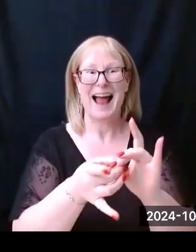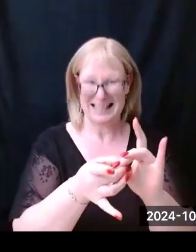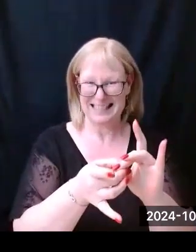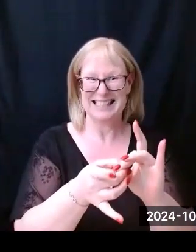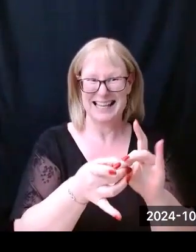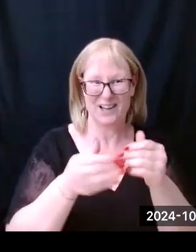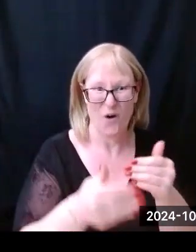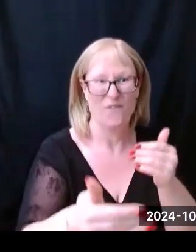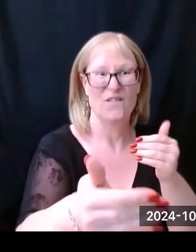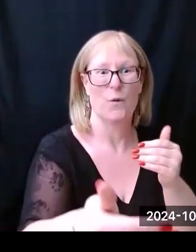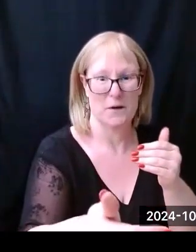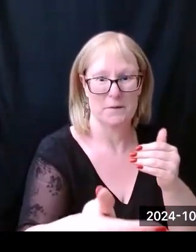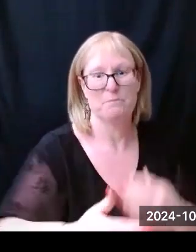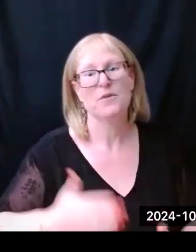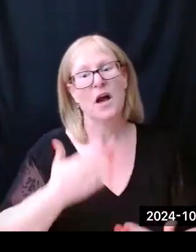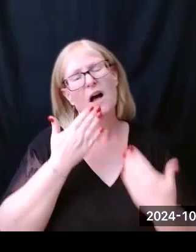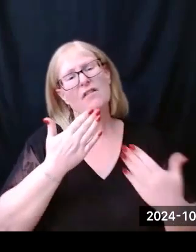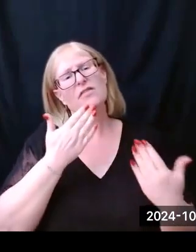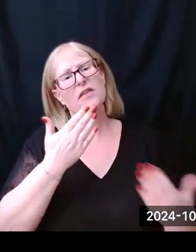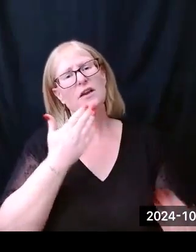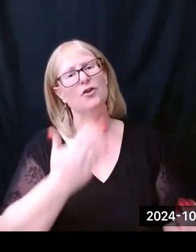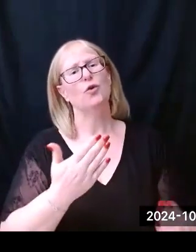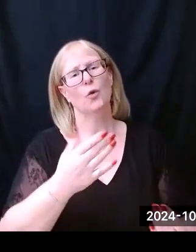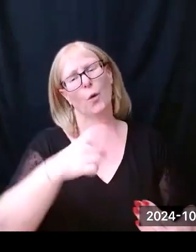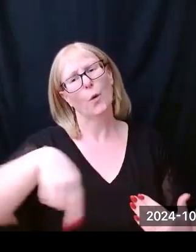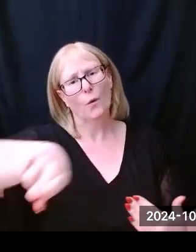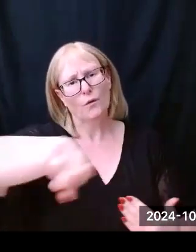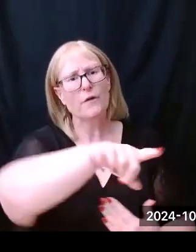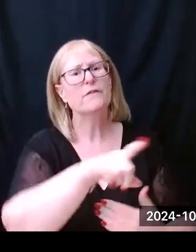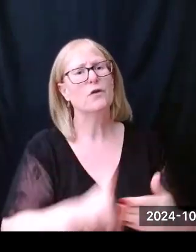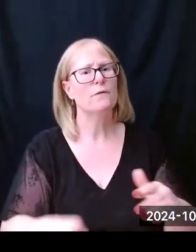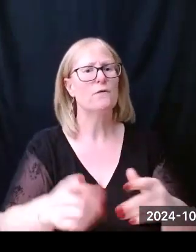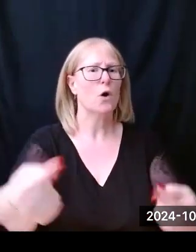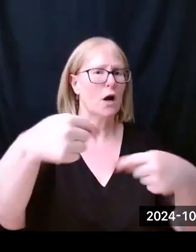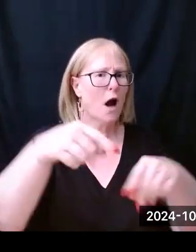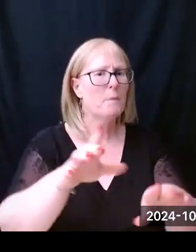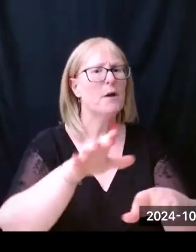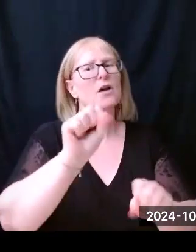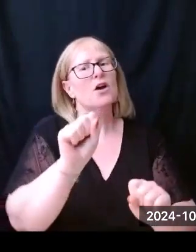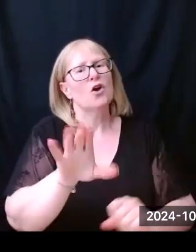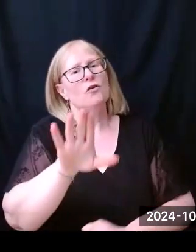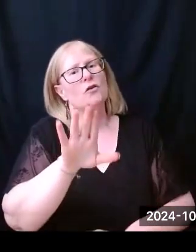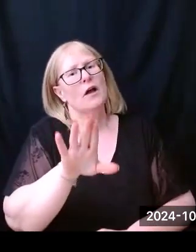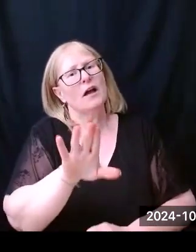taking the time out of your schedule to join us so we can work together in supporting you,